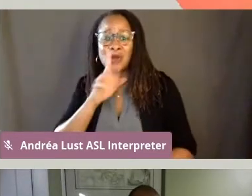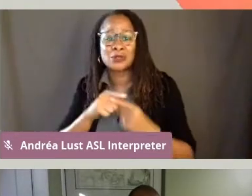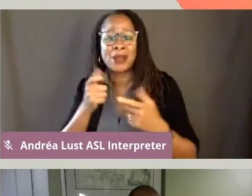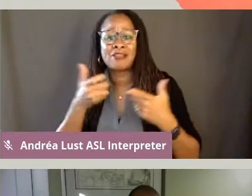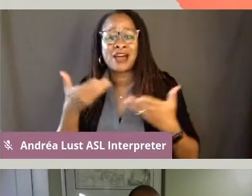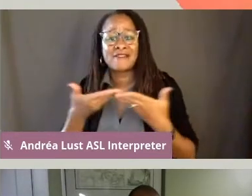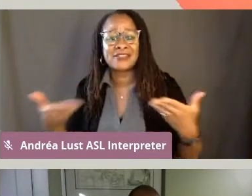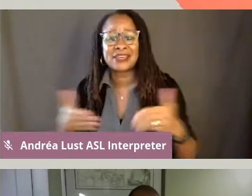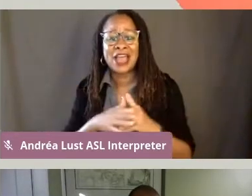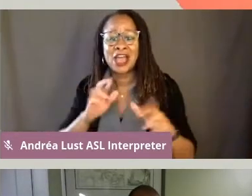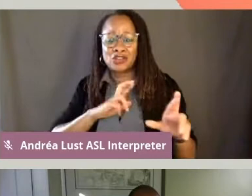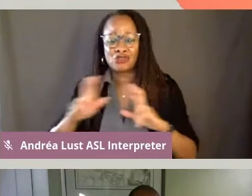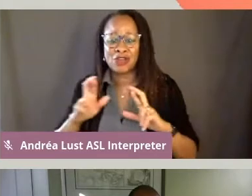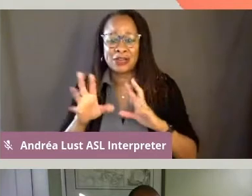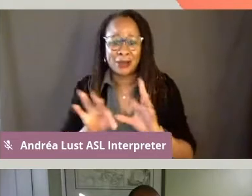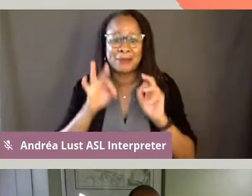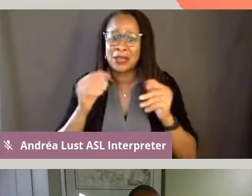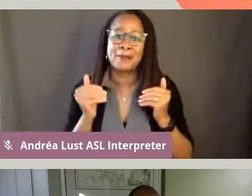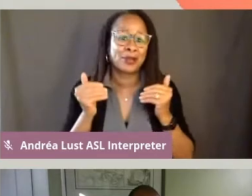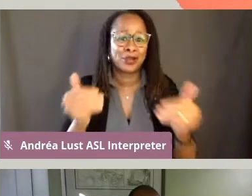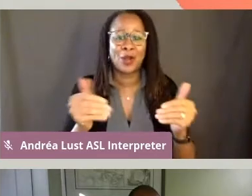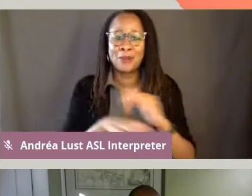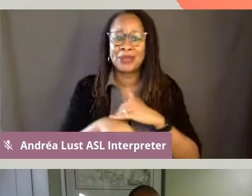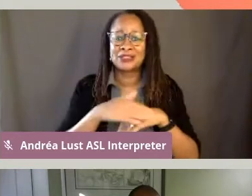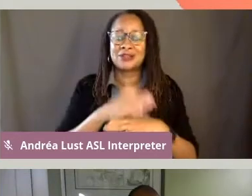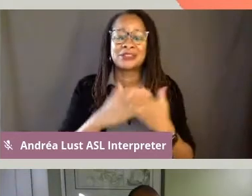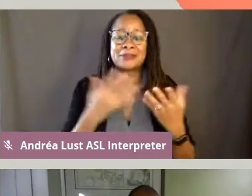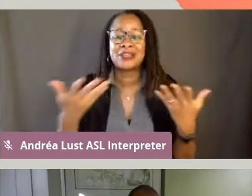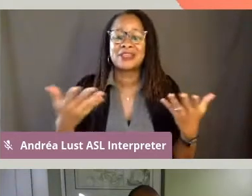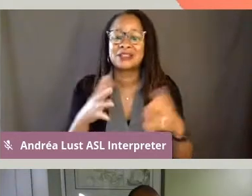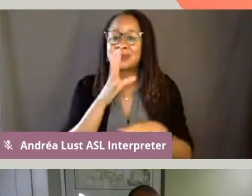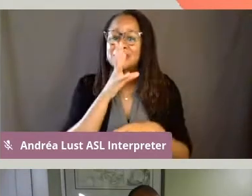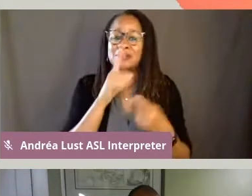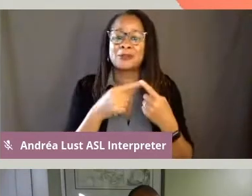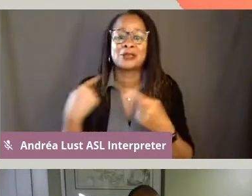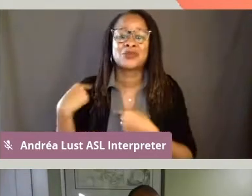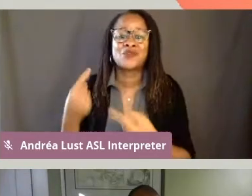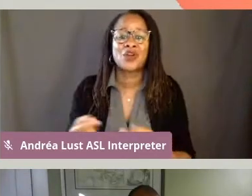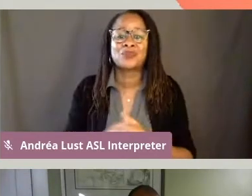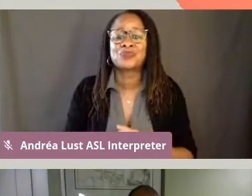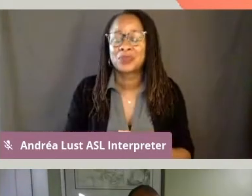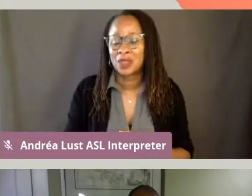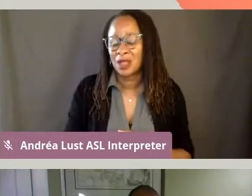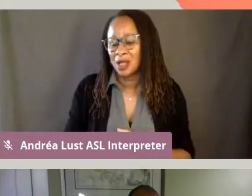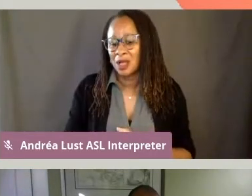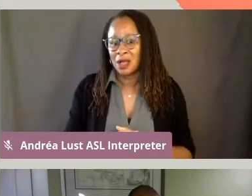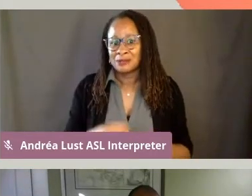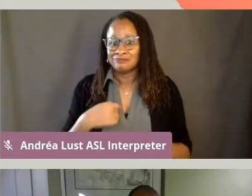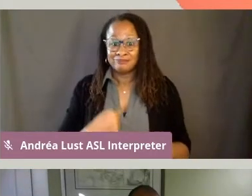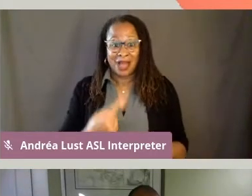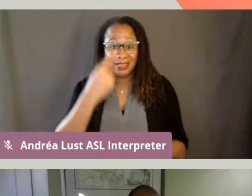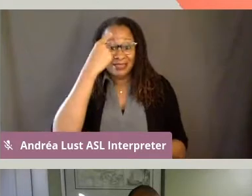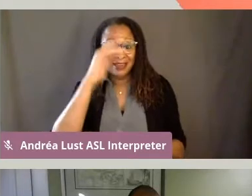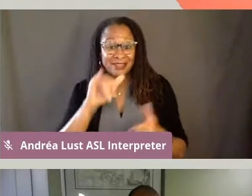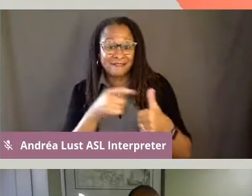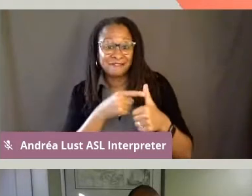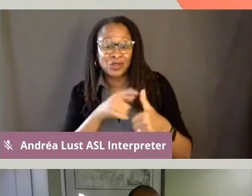and it sounds like you're just ready to sort of pick it up and go based on some of the things we've been talking about. Well, I think that first it's kind of